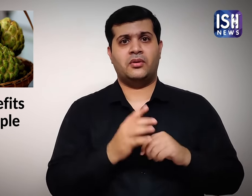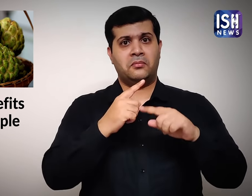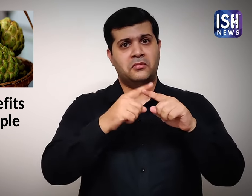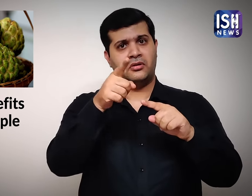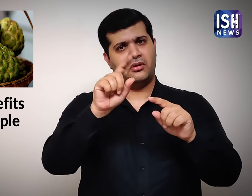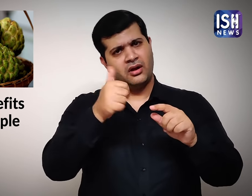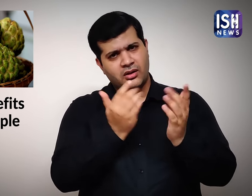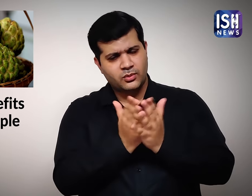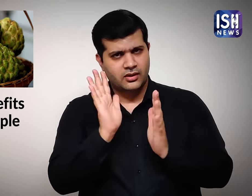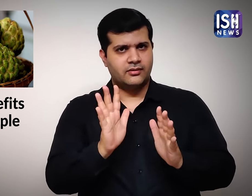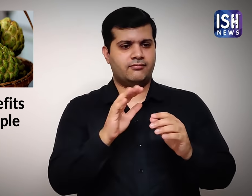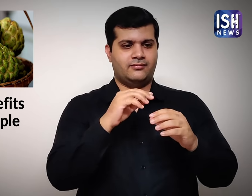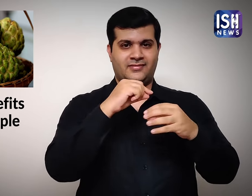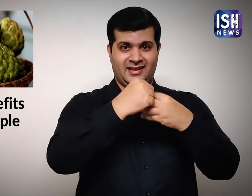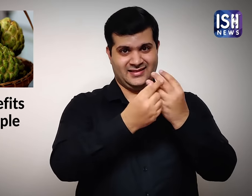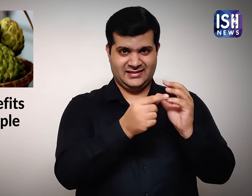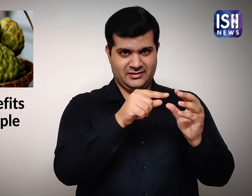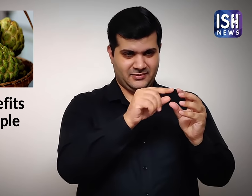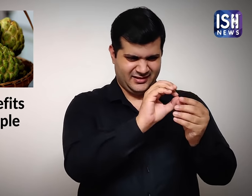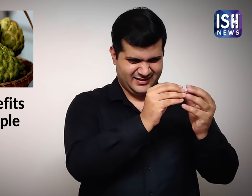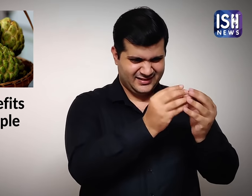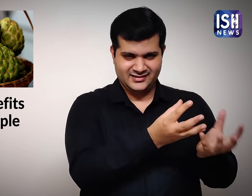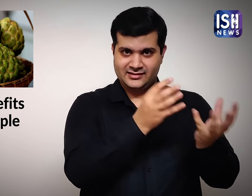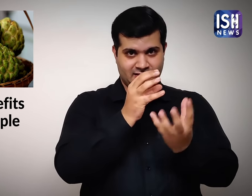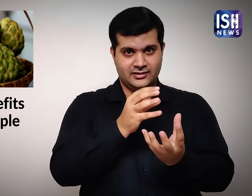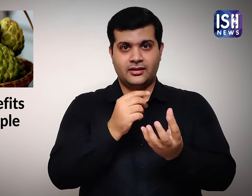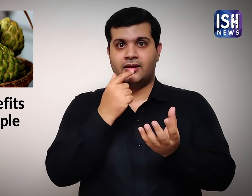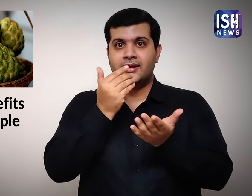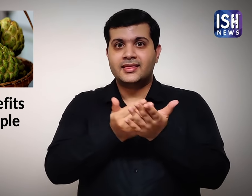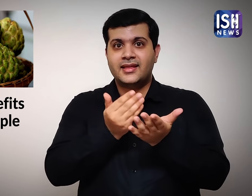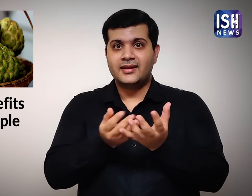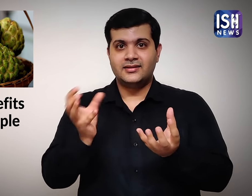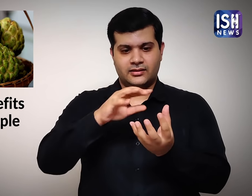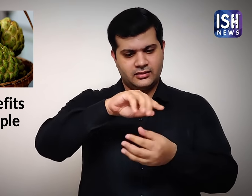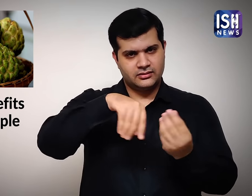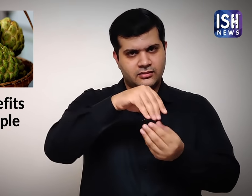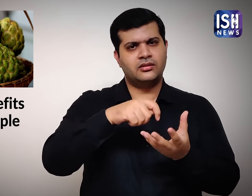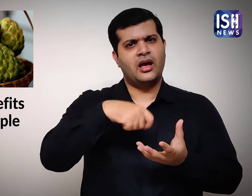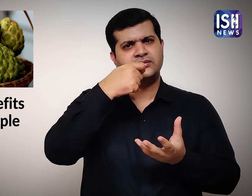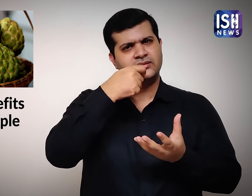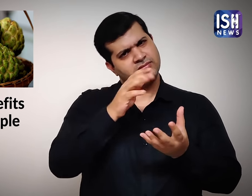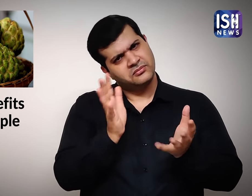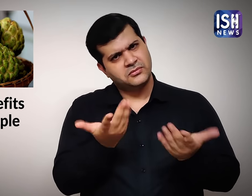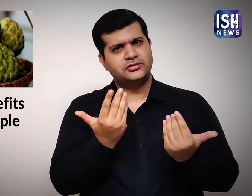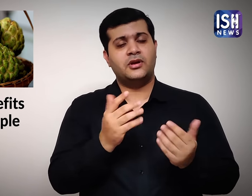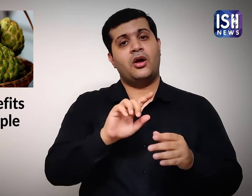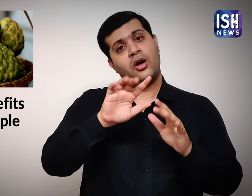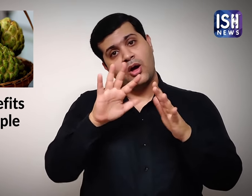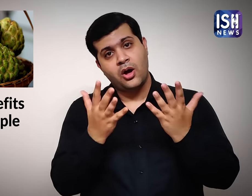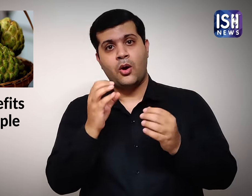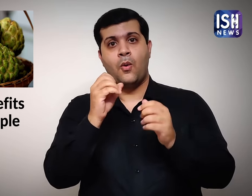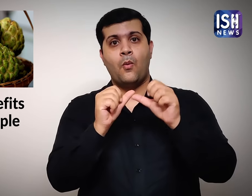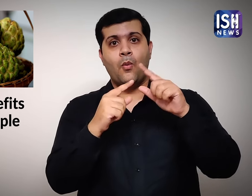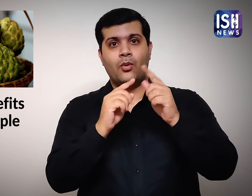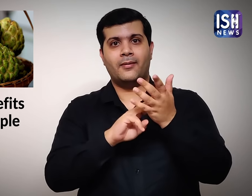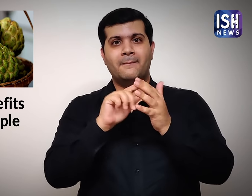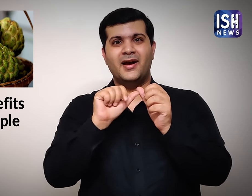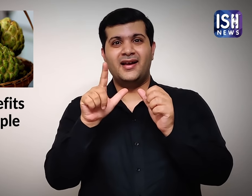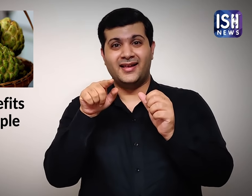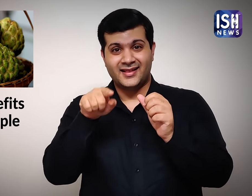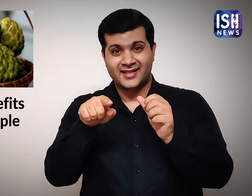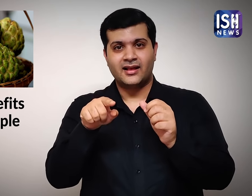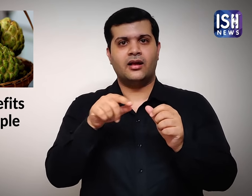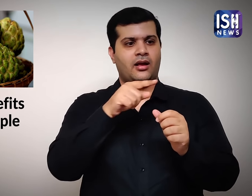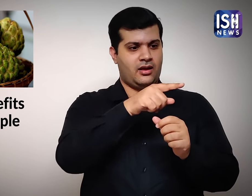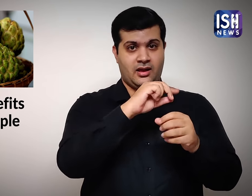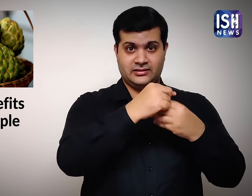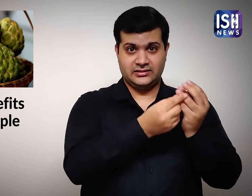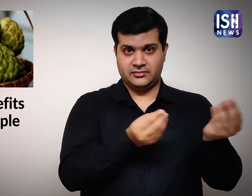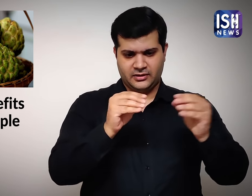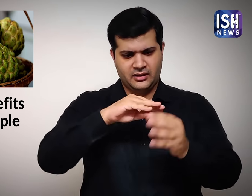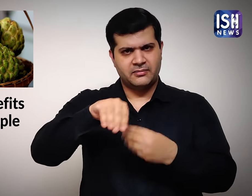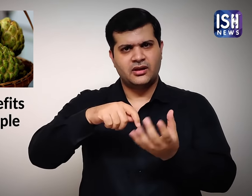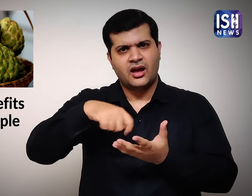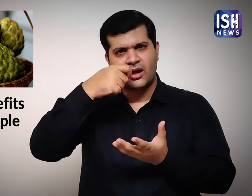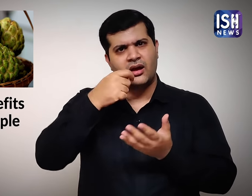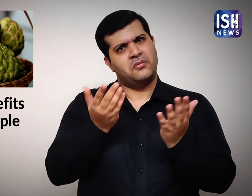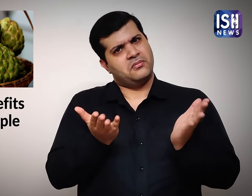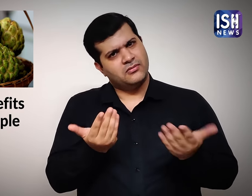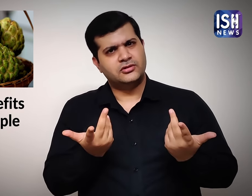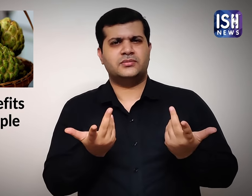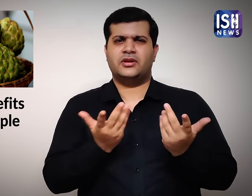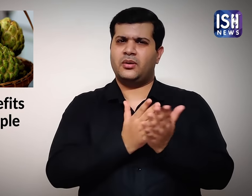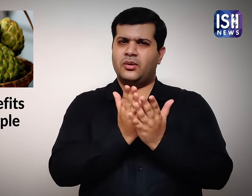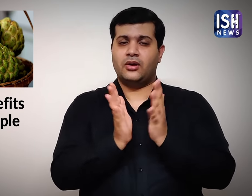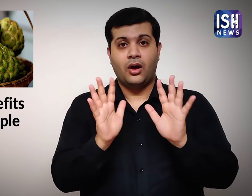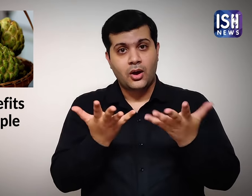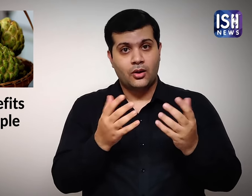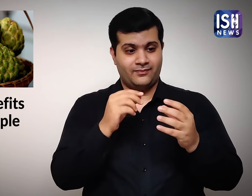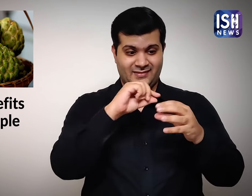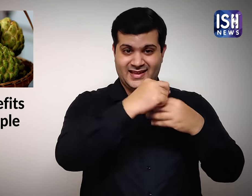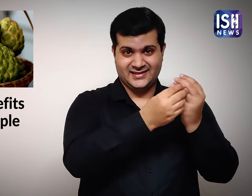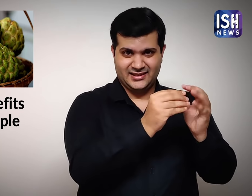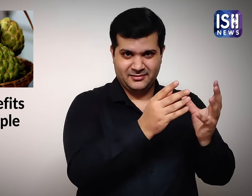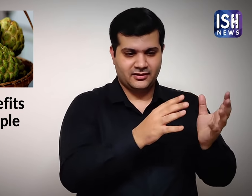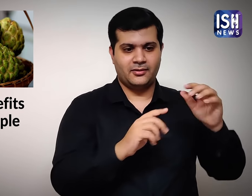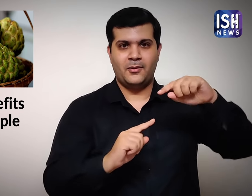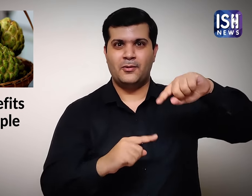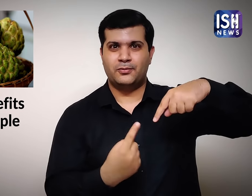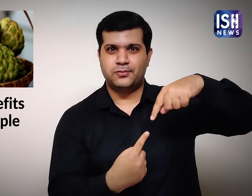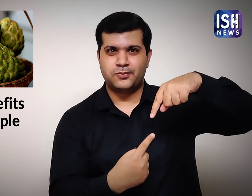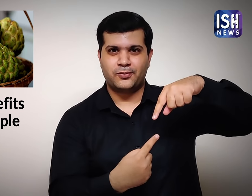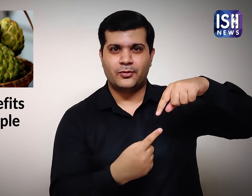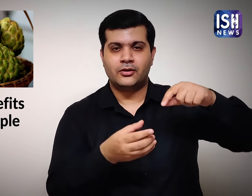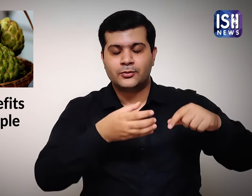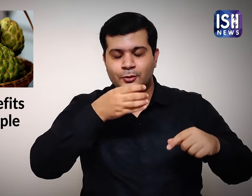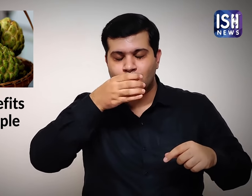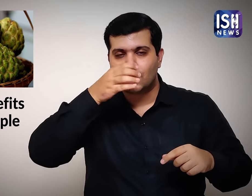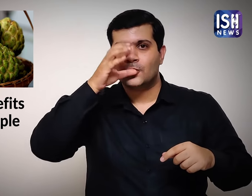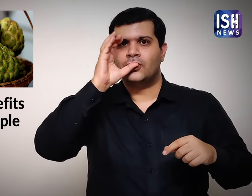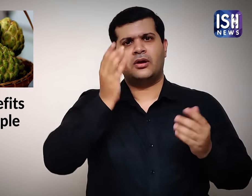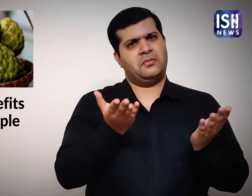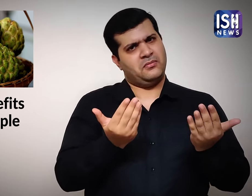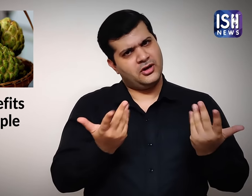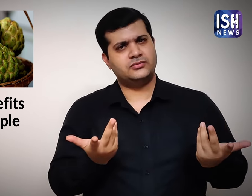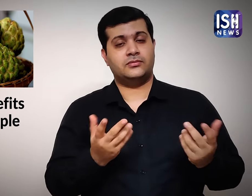Mix them into yogurt or oatmeal or add in your glass of smoothie.